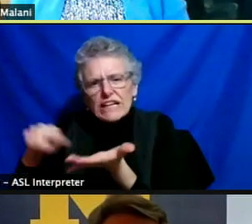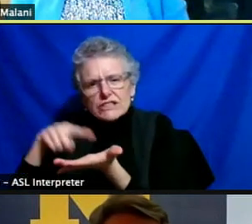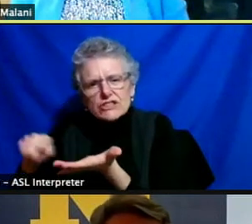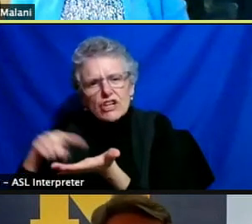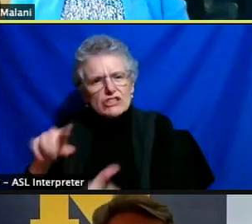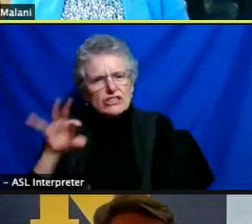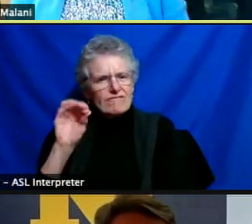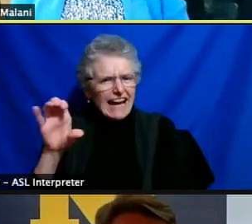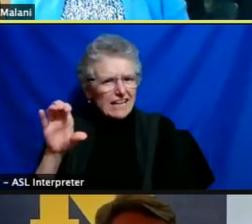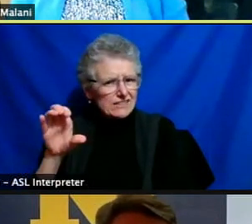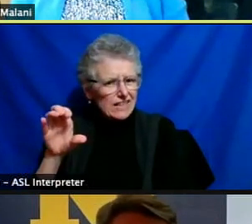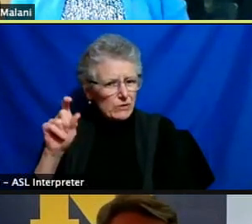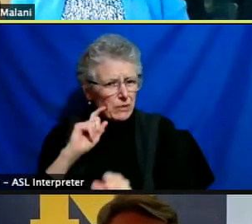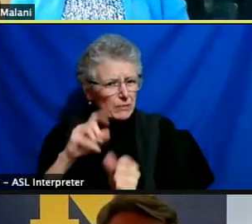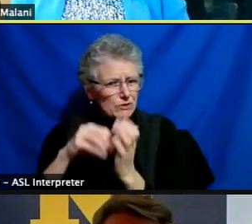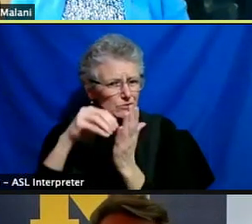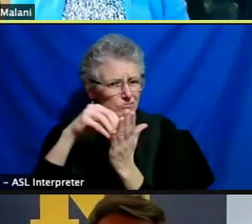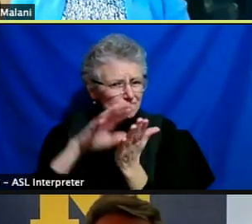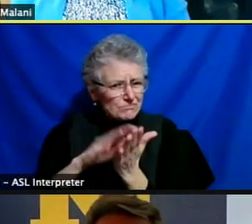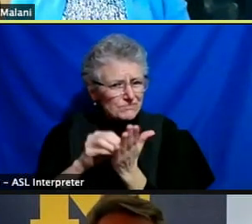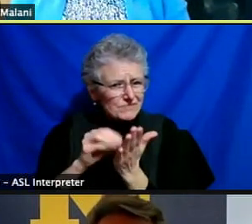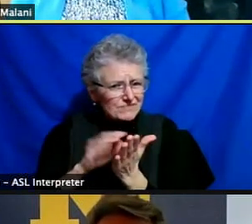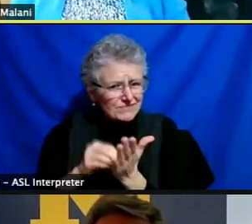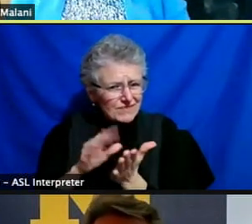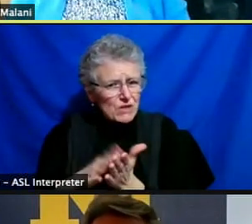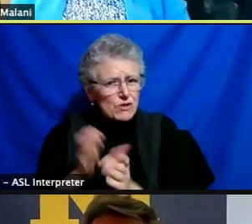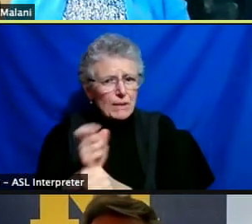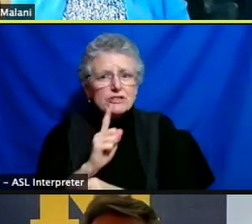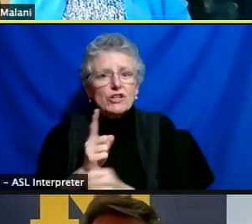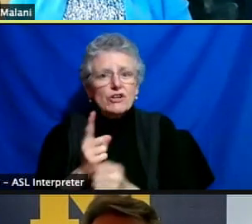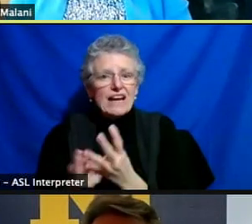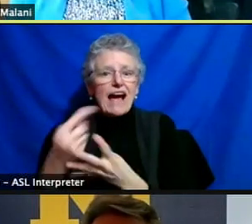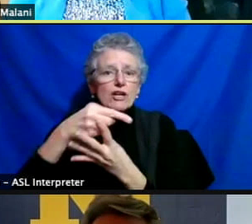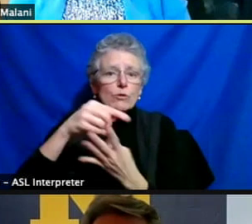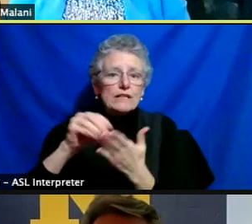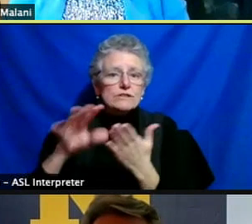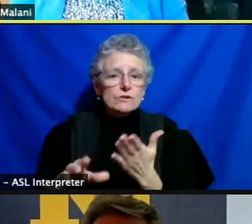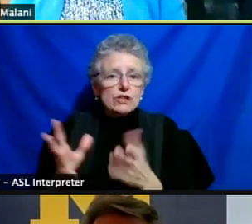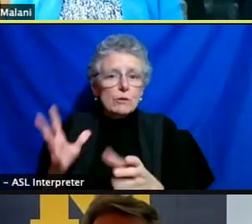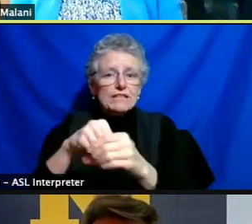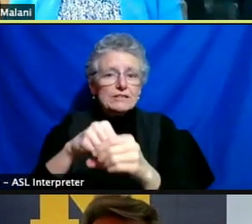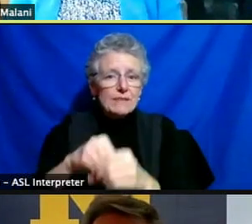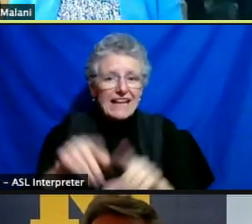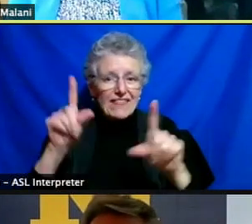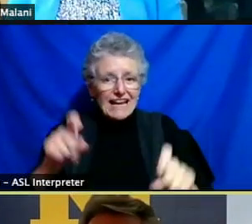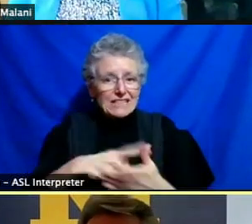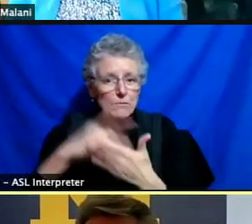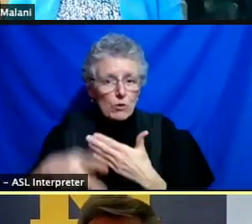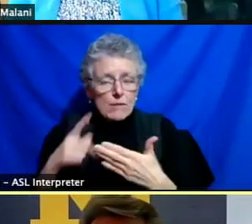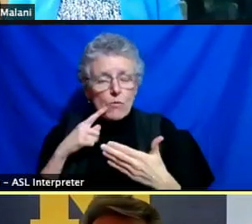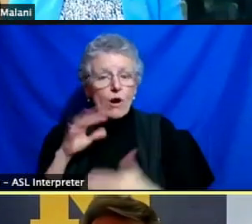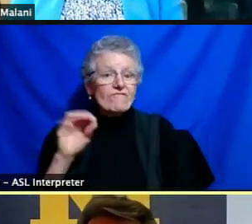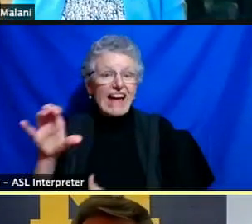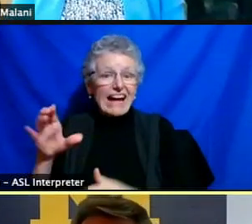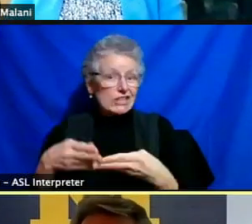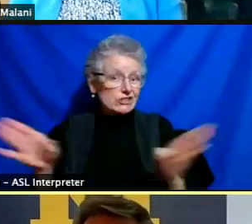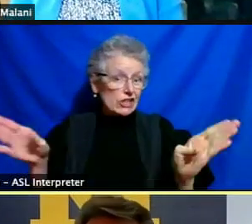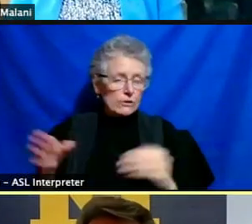that undergrads are participating in the testing program? Now I would expand that to sort of faculty in general. Yeah, I think that the mandates for testing